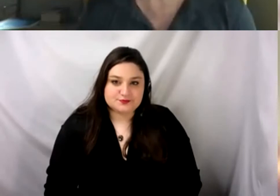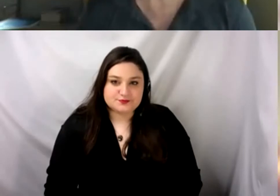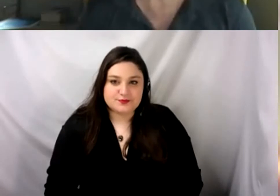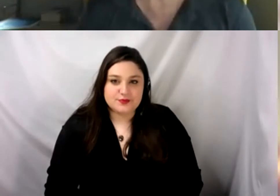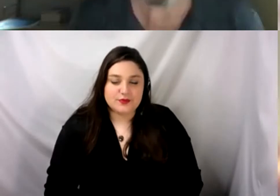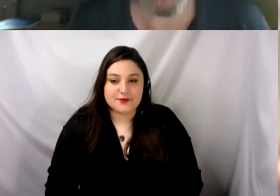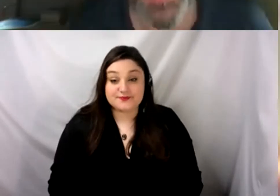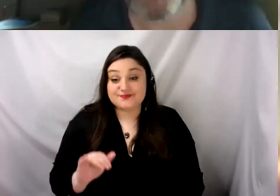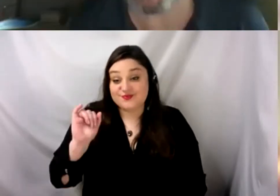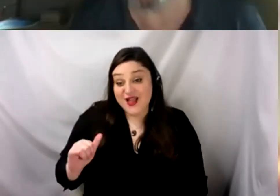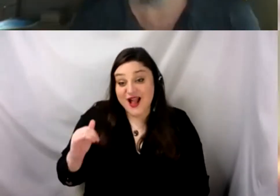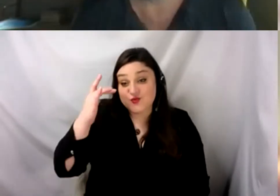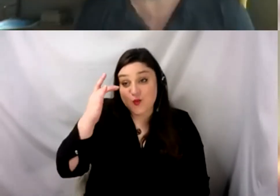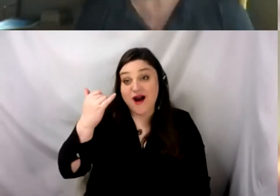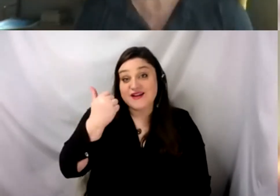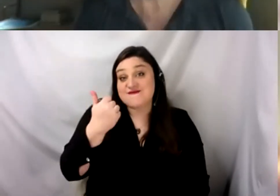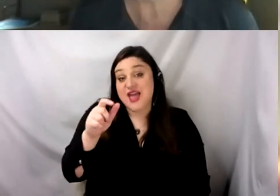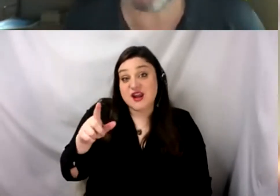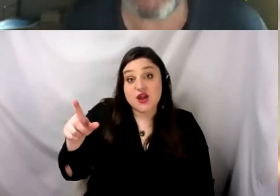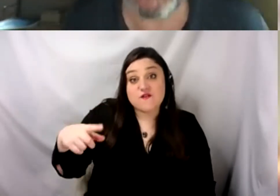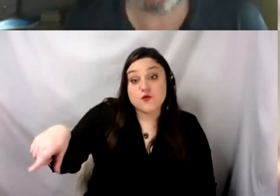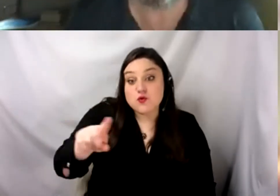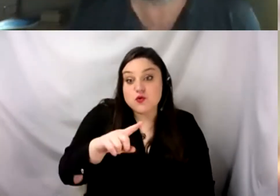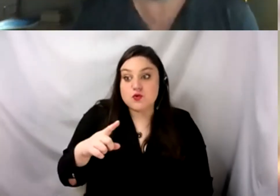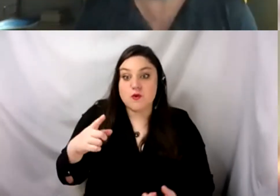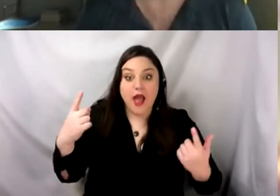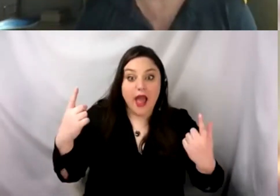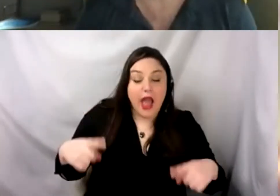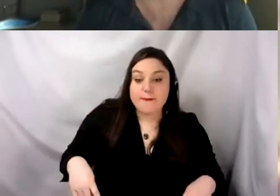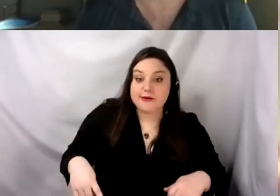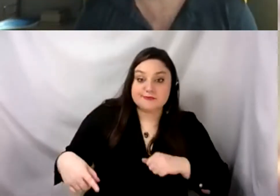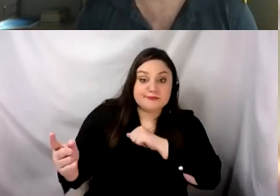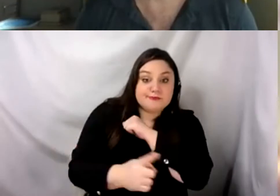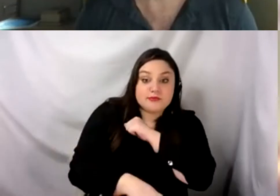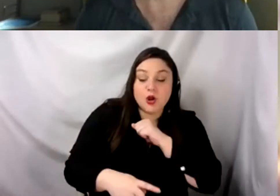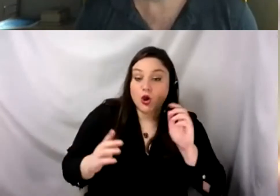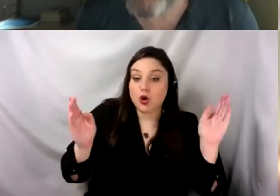in trouble let me know